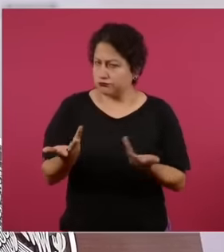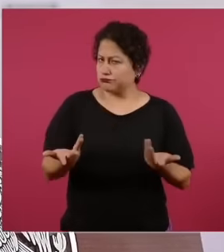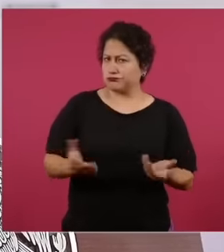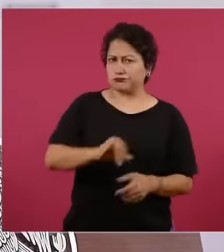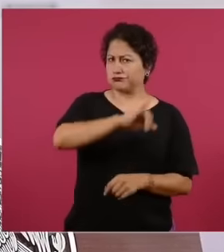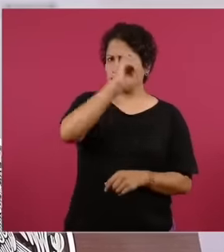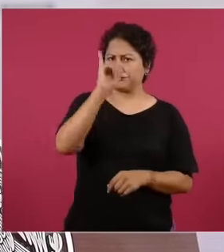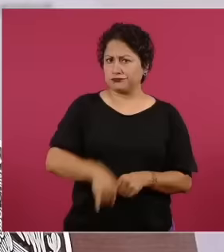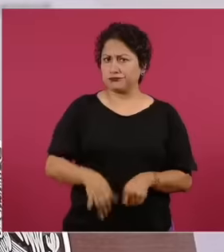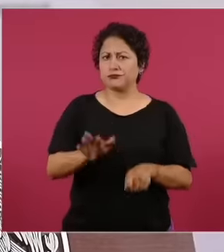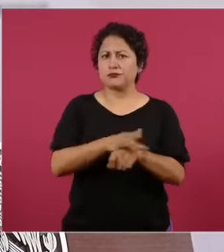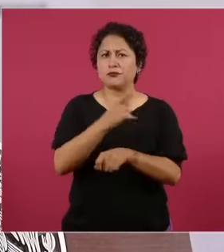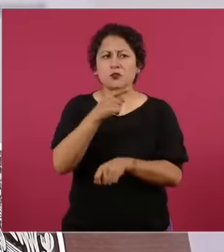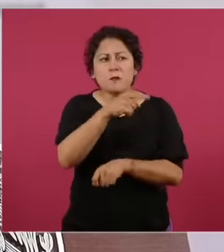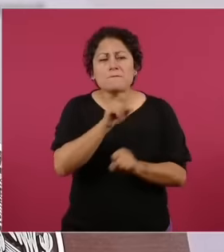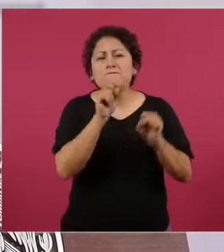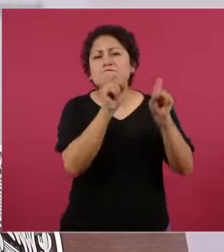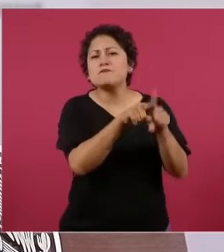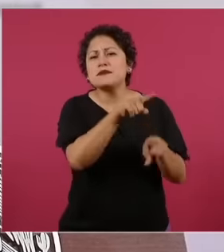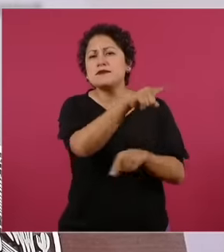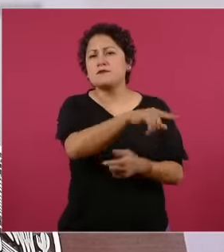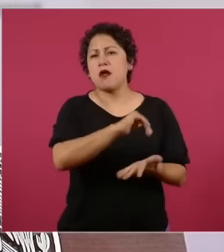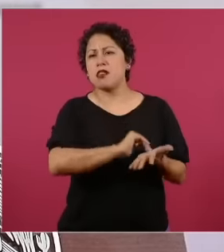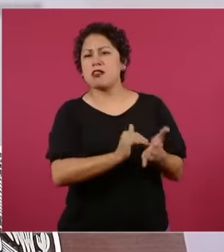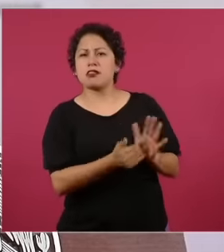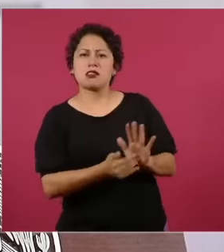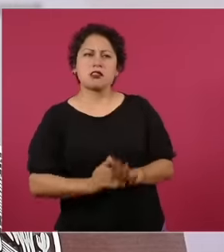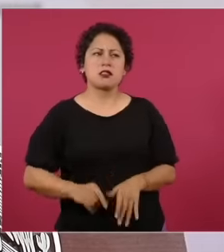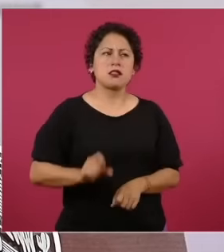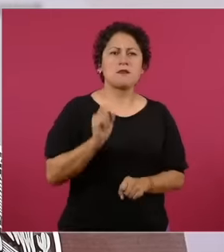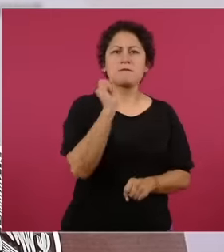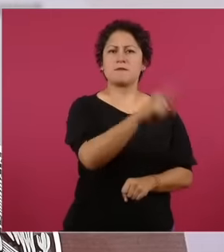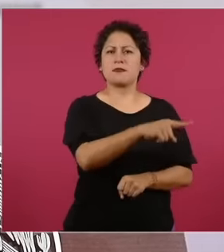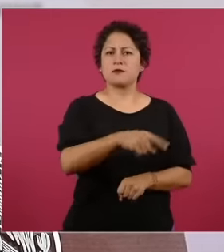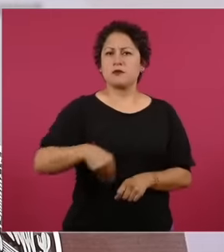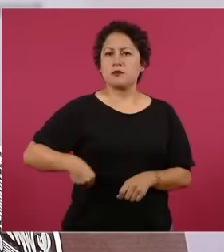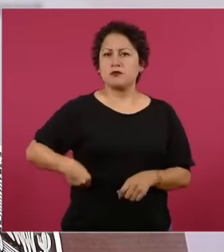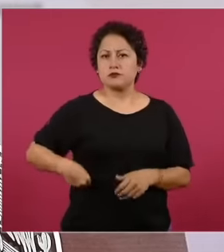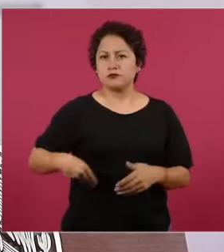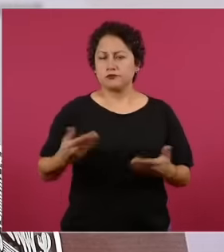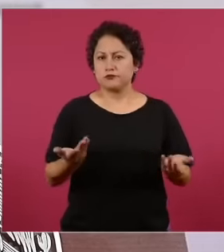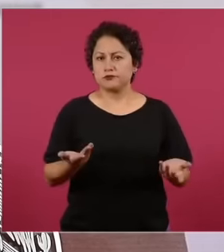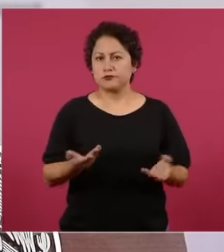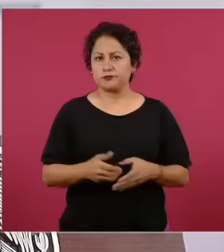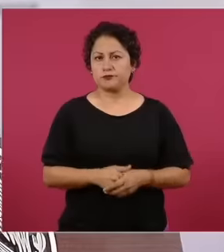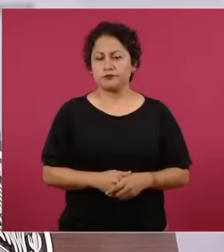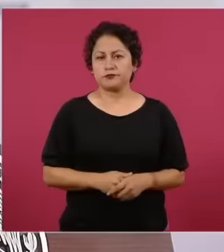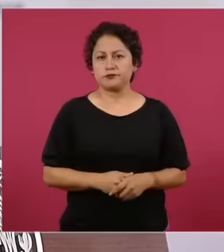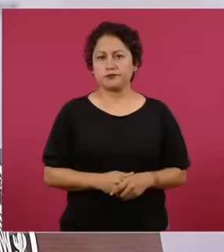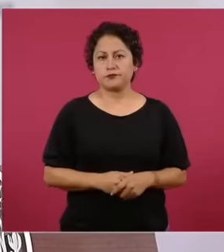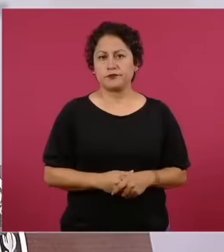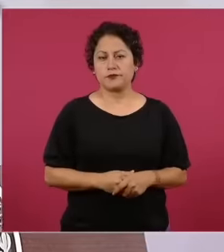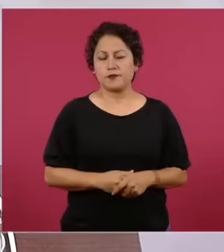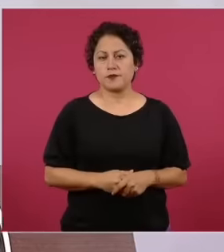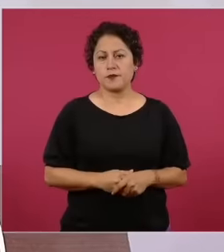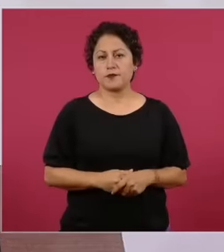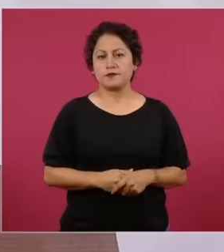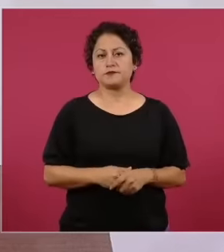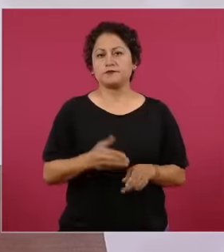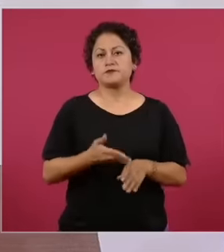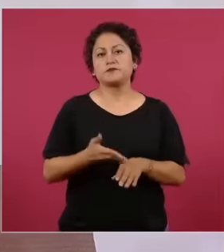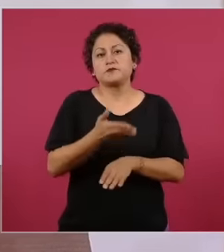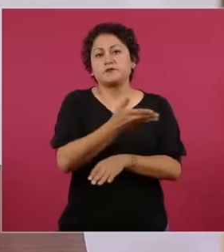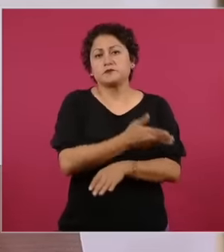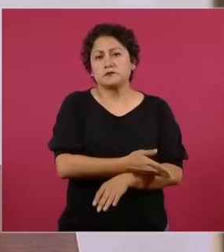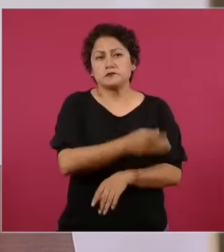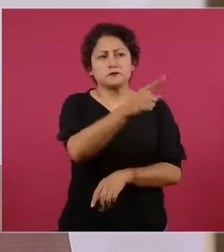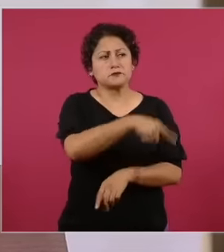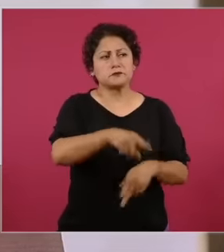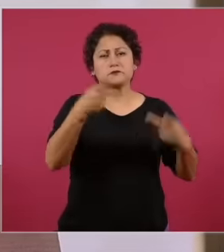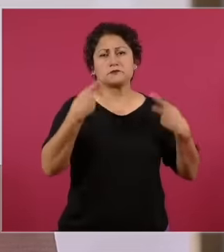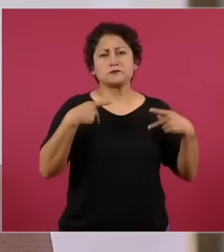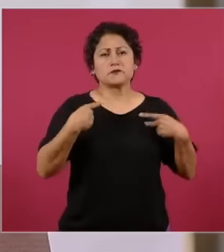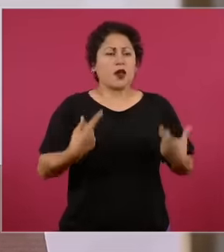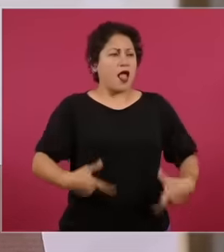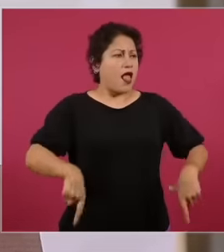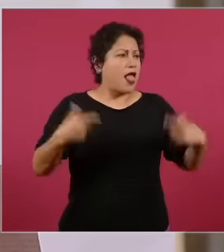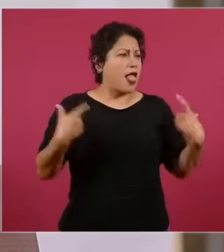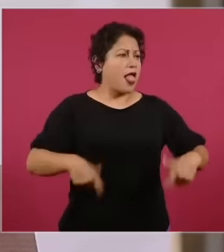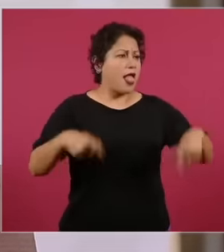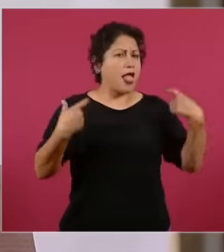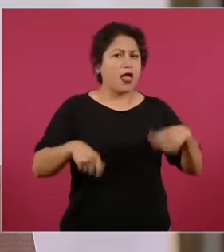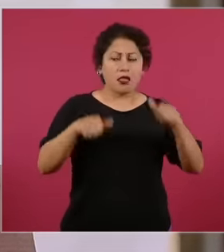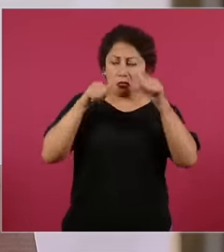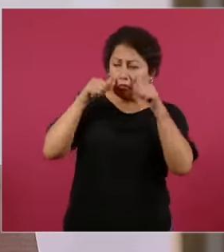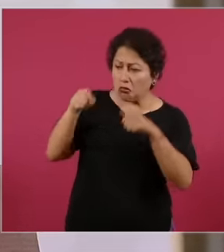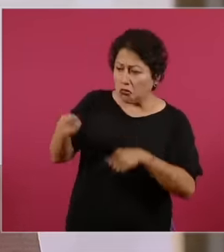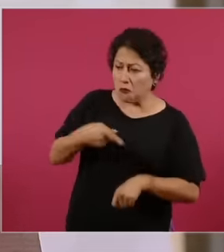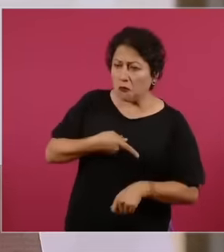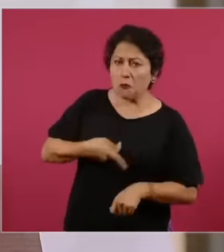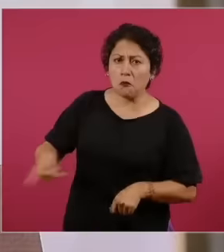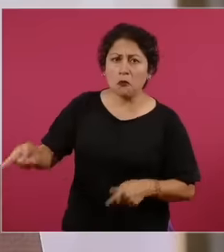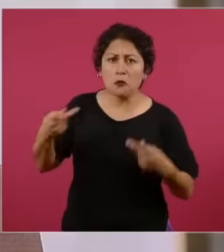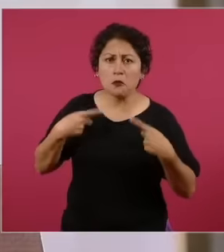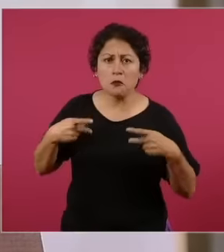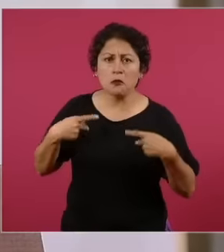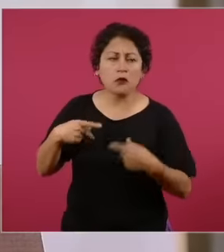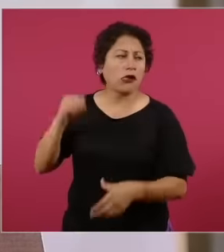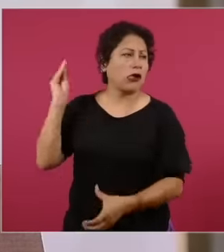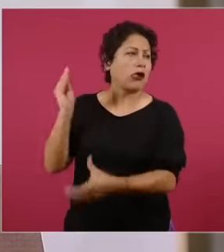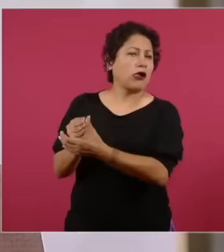Mexico they did not care about the poverty of the people for us That It is a fundamental part of the